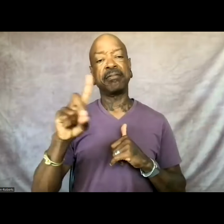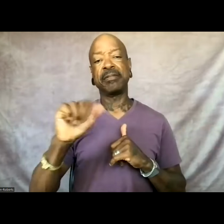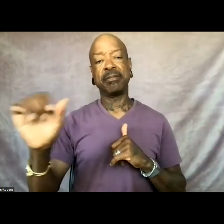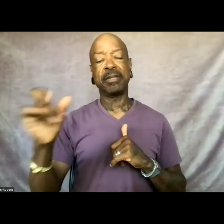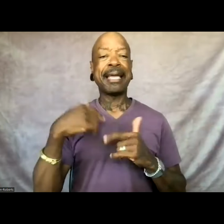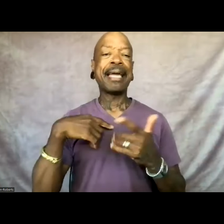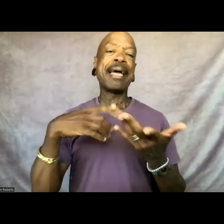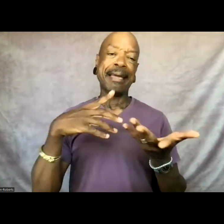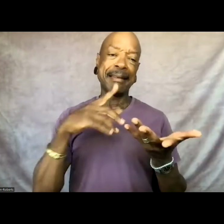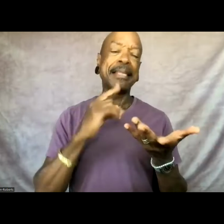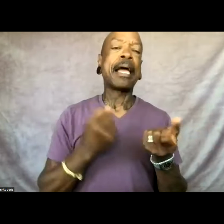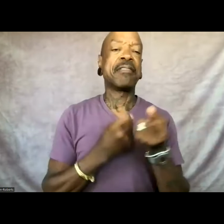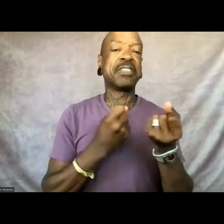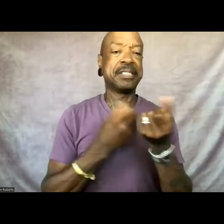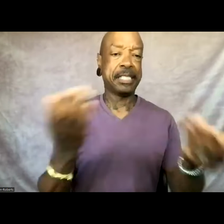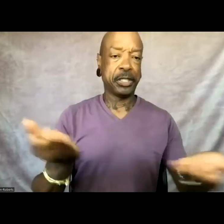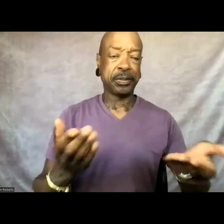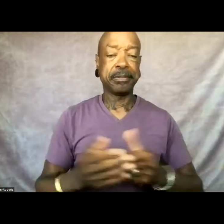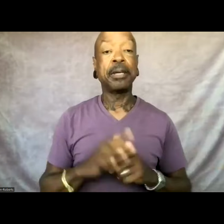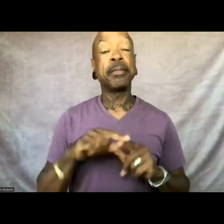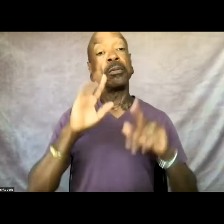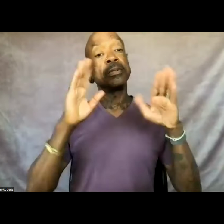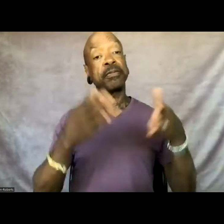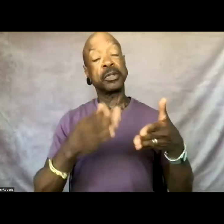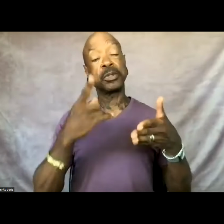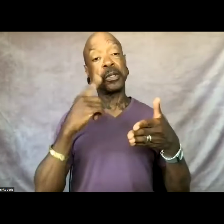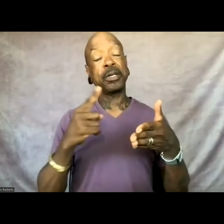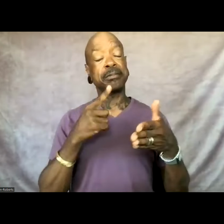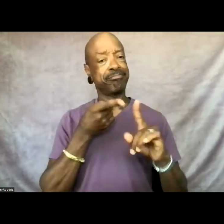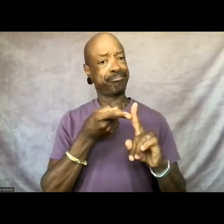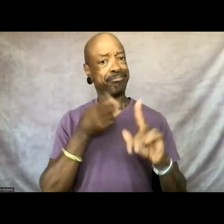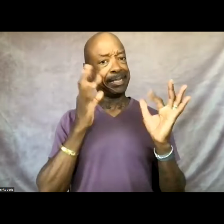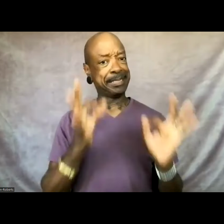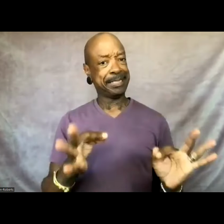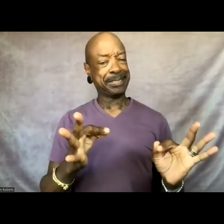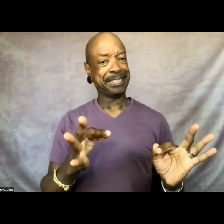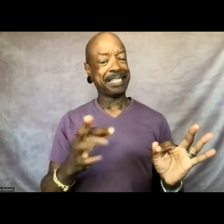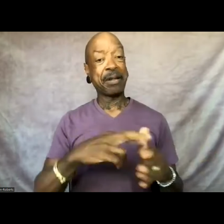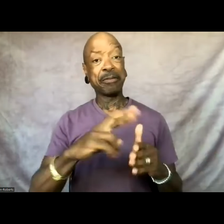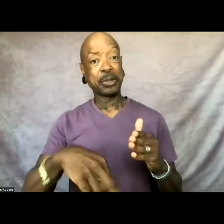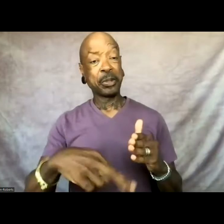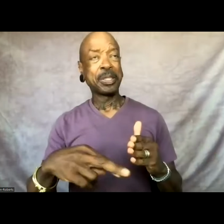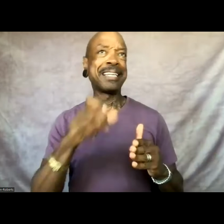Area. There is so much disability history here. But